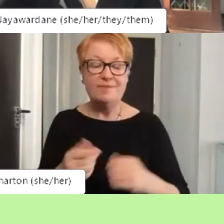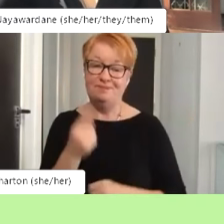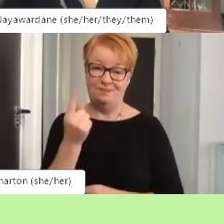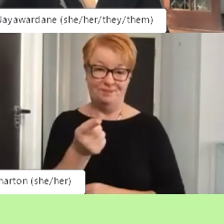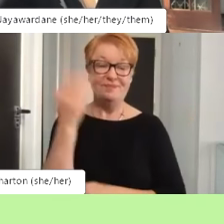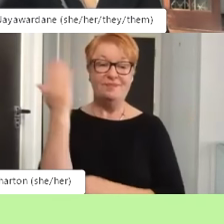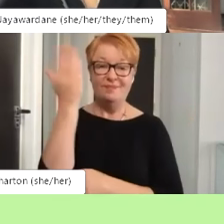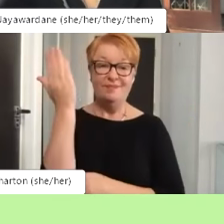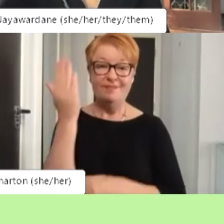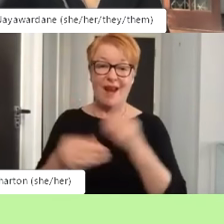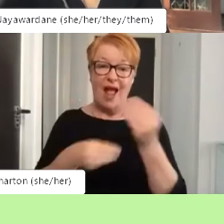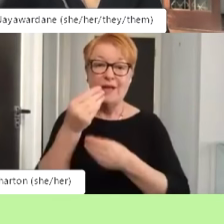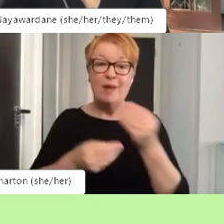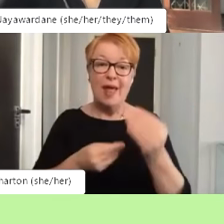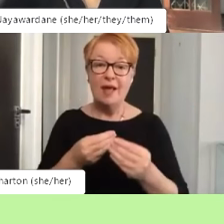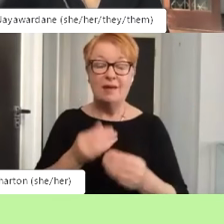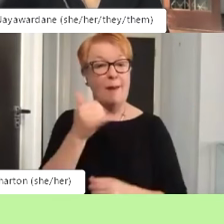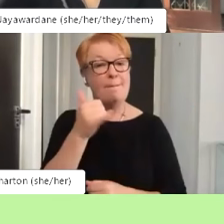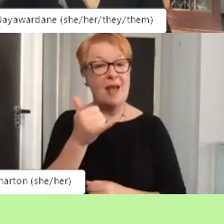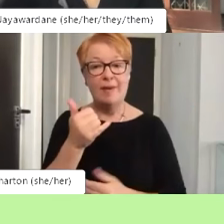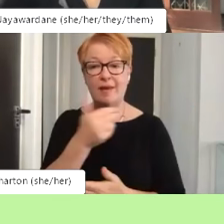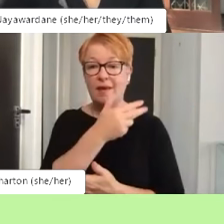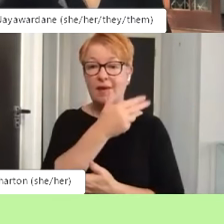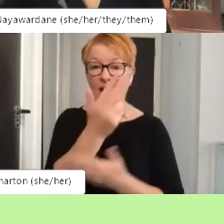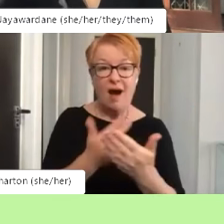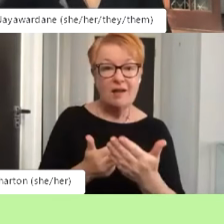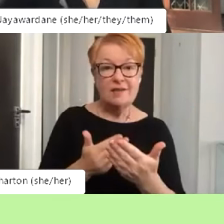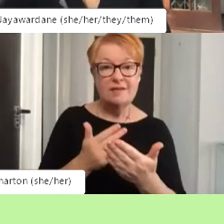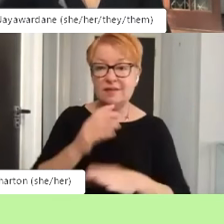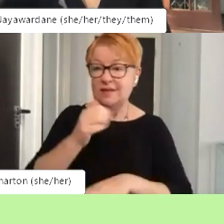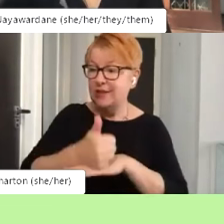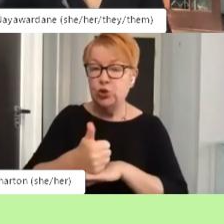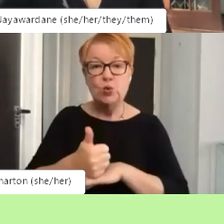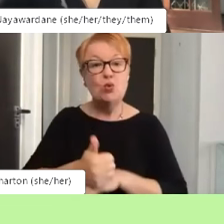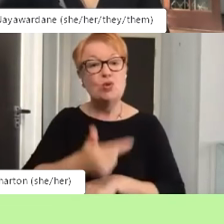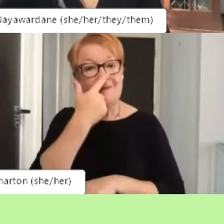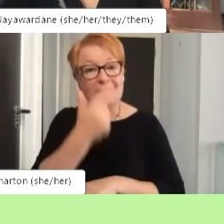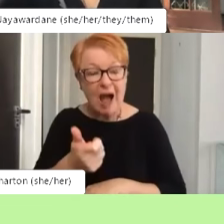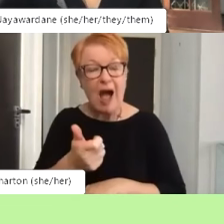art workers and institutions may engage fully in a way that activates attention.